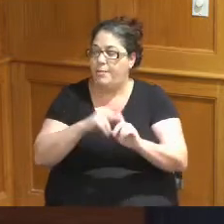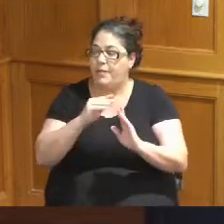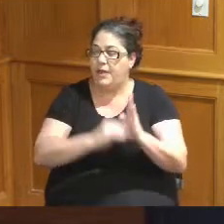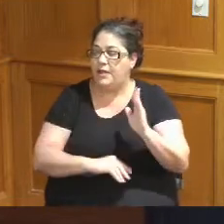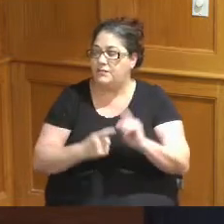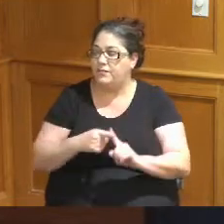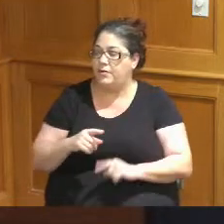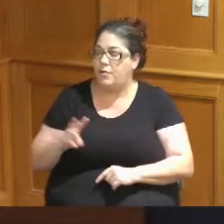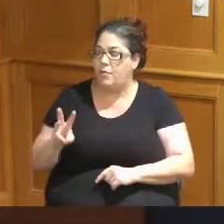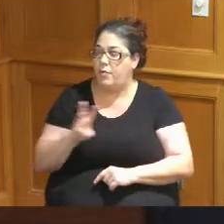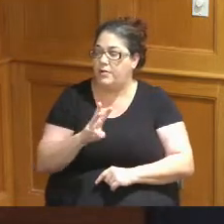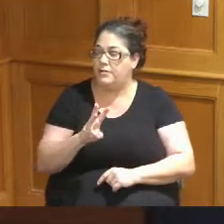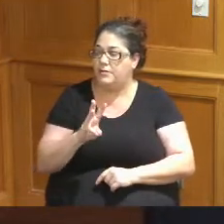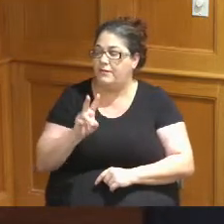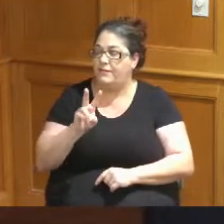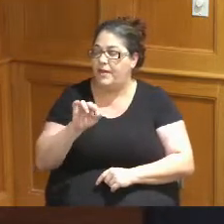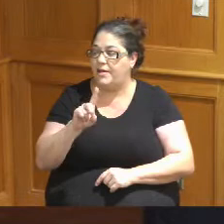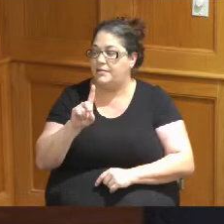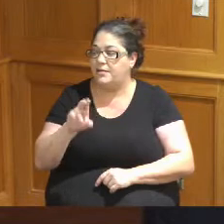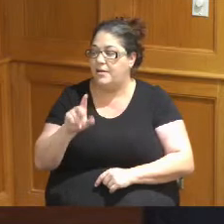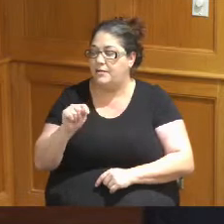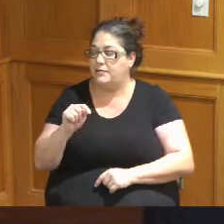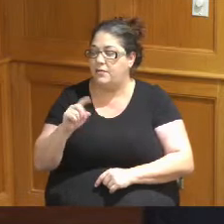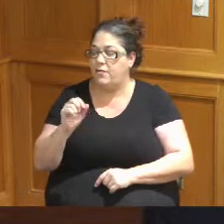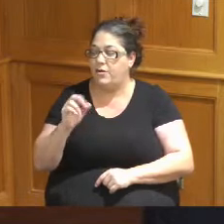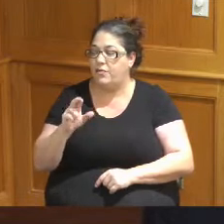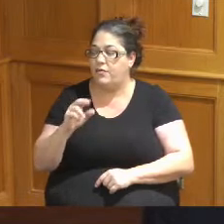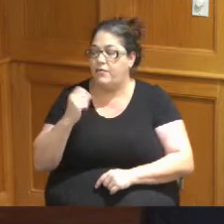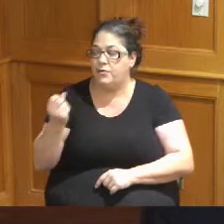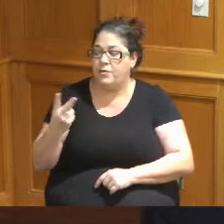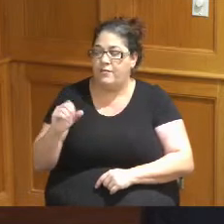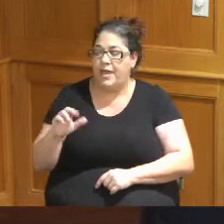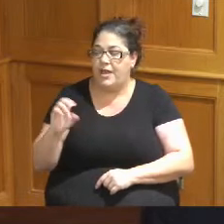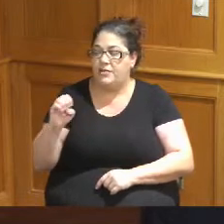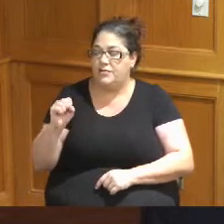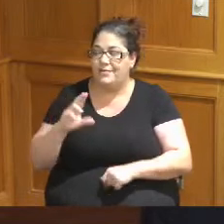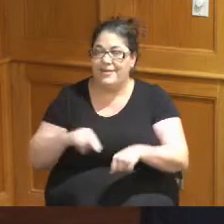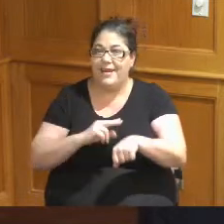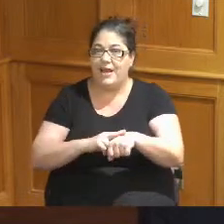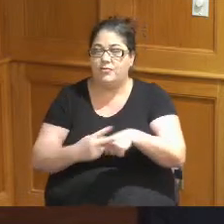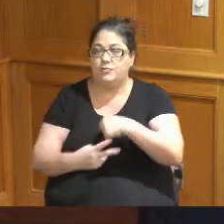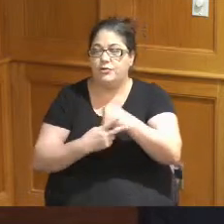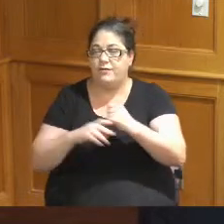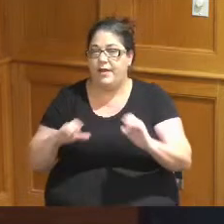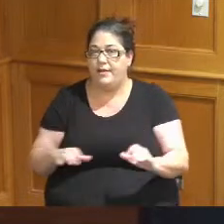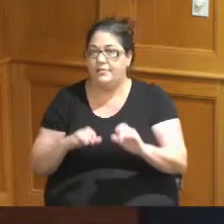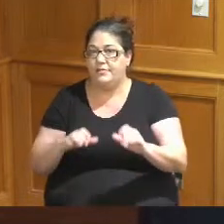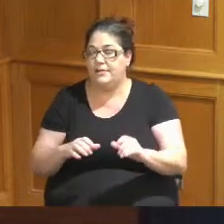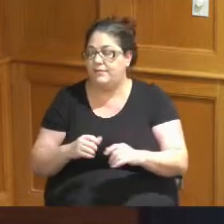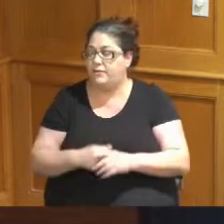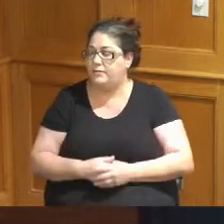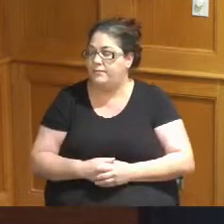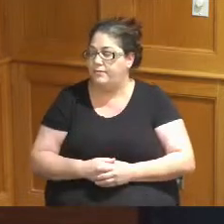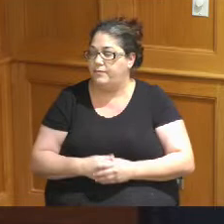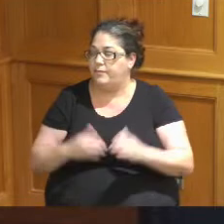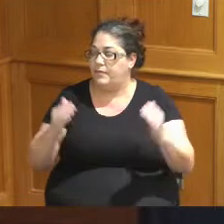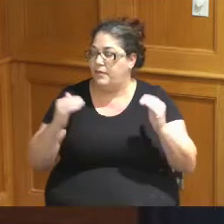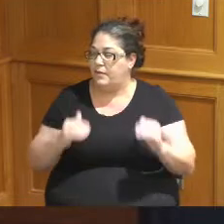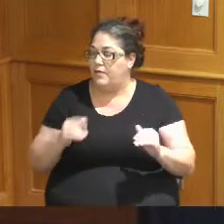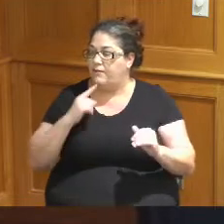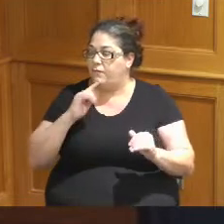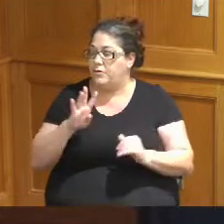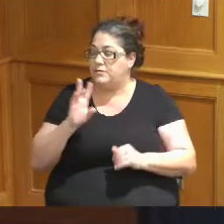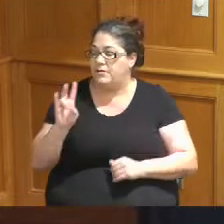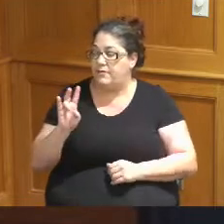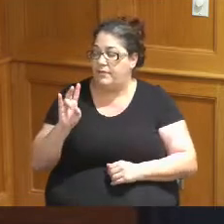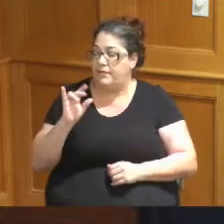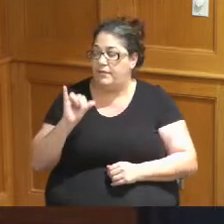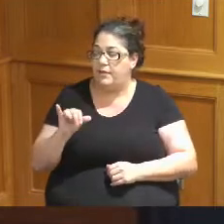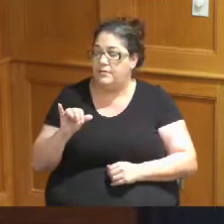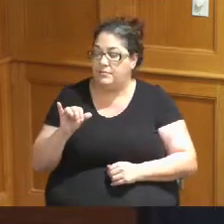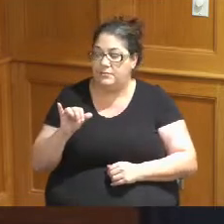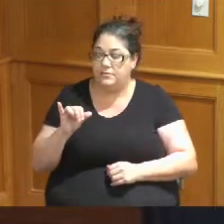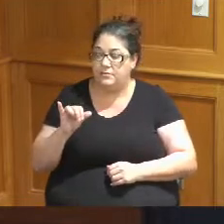Wildlife Corridor for 12 acres of Nature Preserve activity in the Sailor Park area item 47 48 and